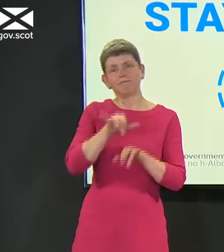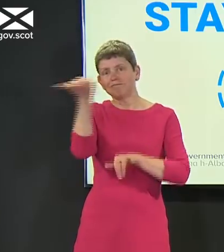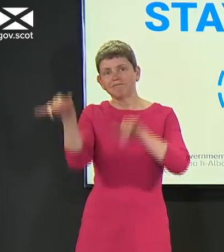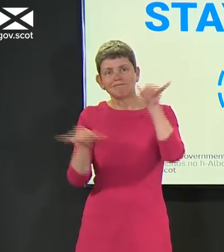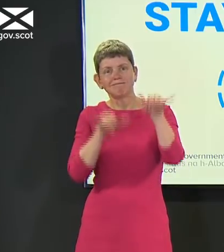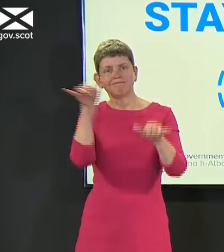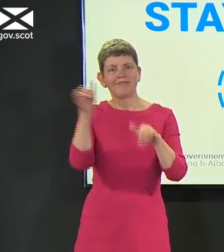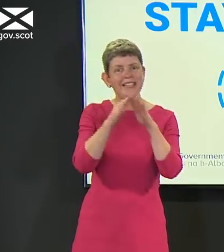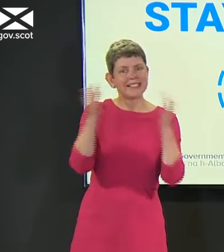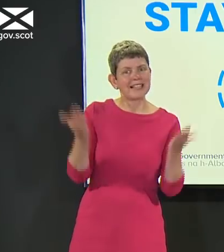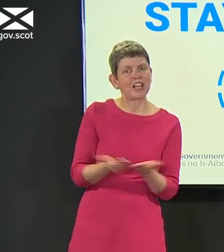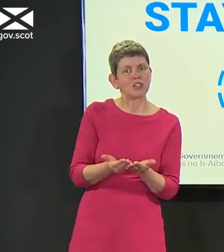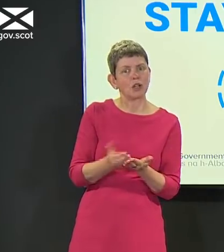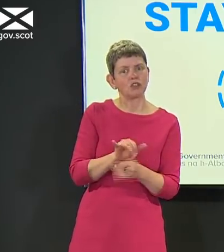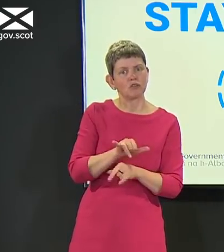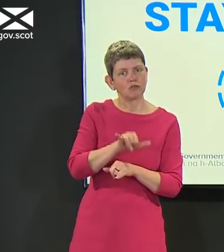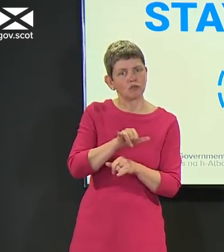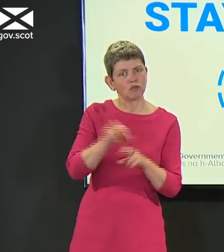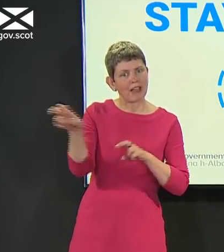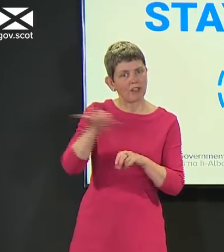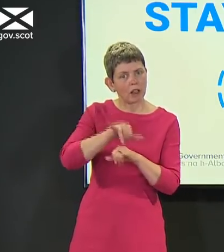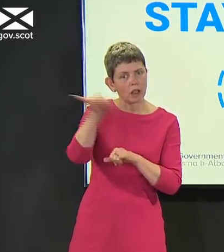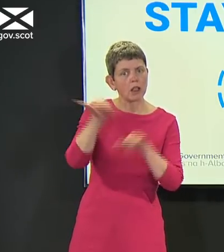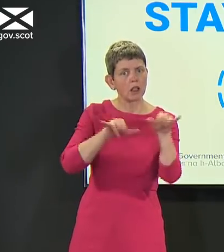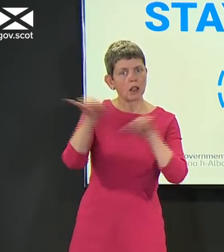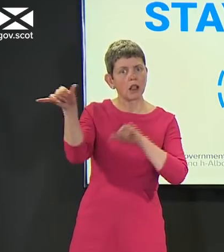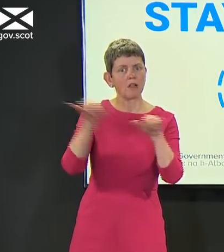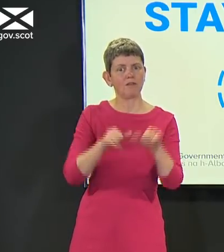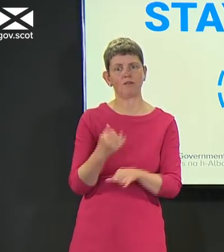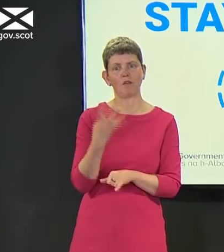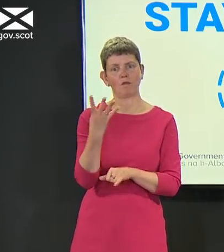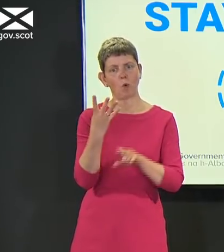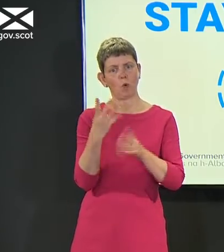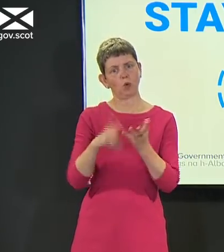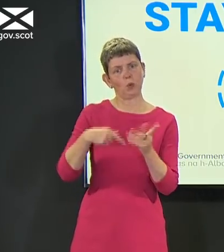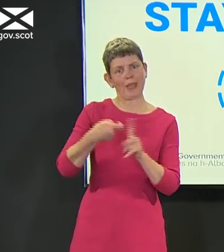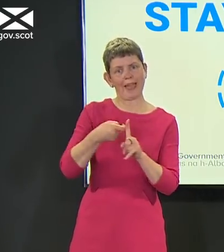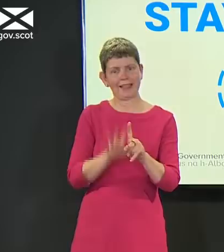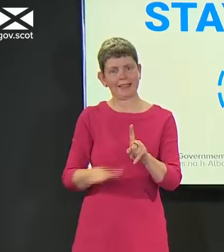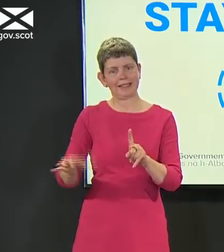difficult but it's important for me to stress it the international travel does remain a significant